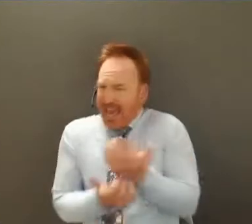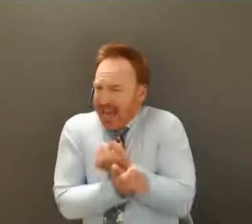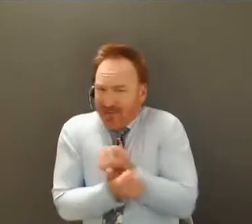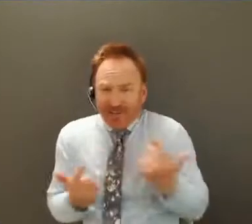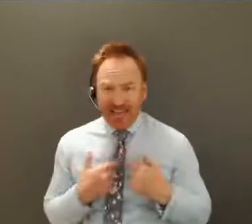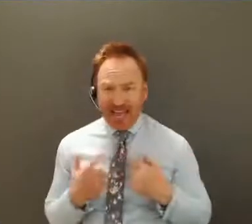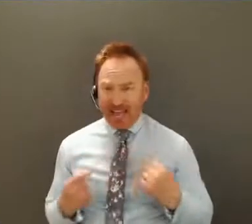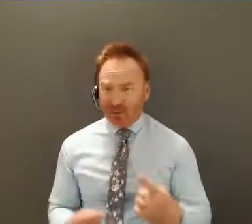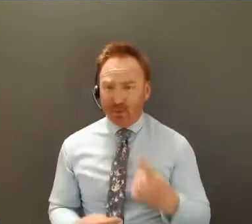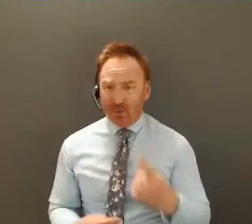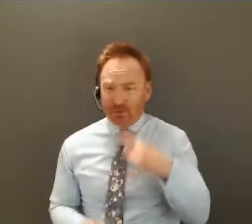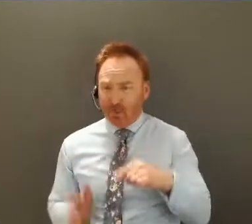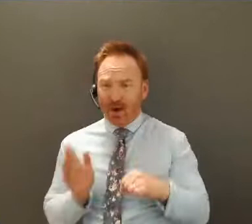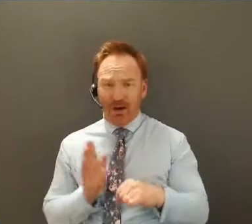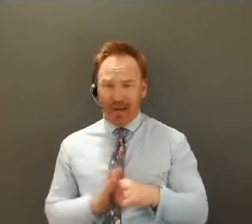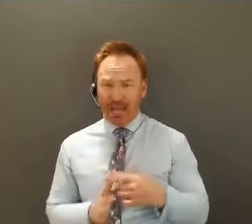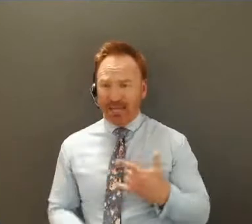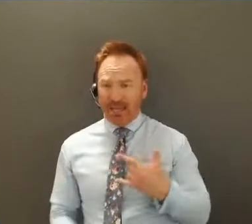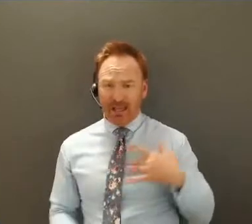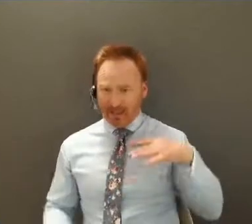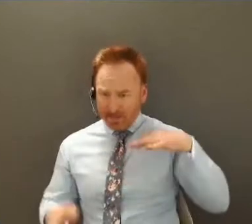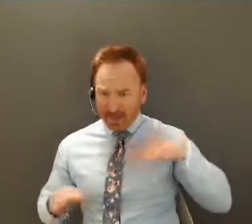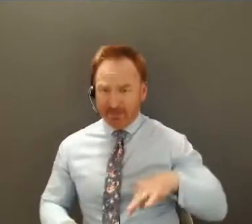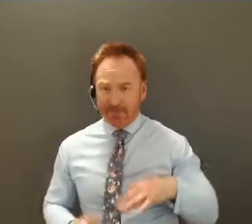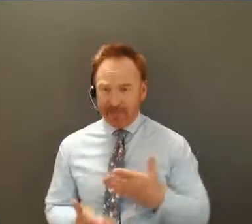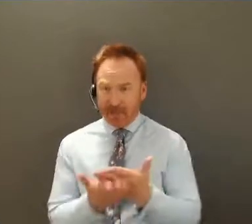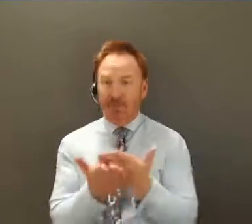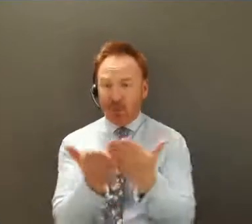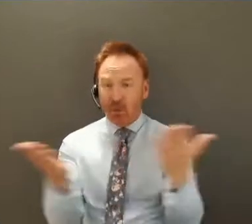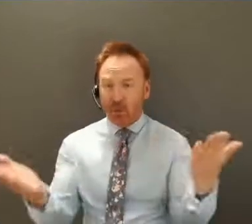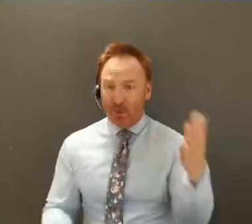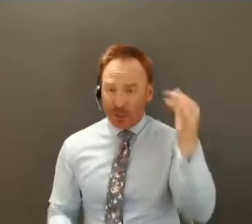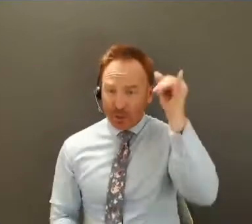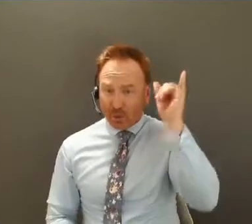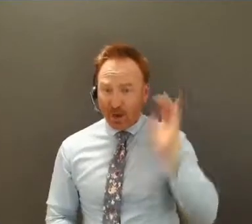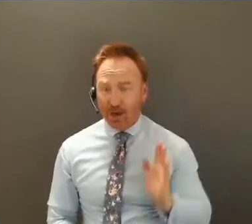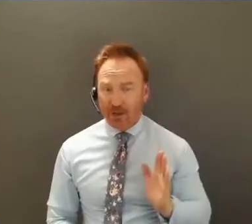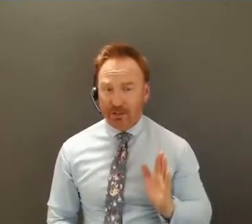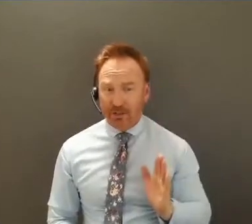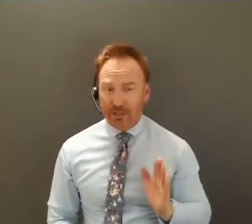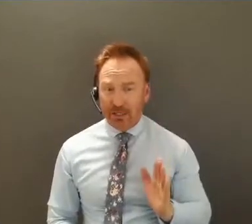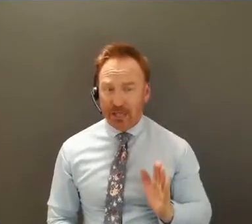I believe we've approached it from a measured perspective and